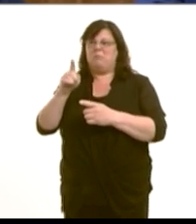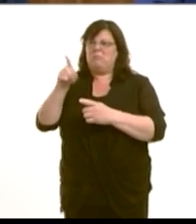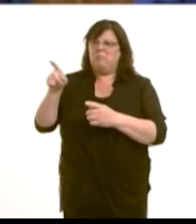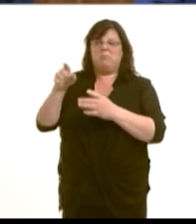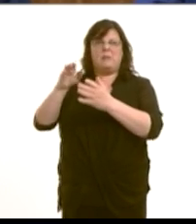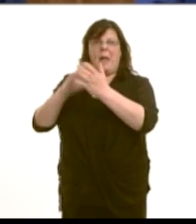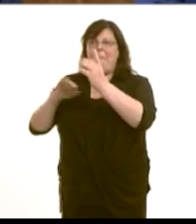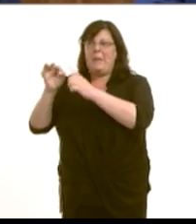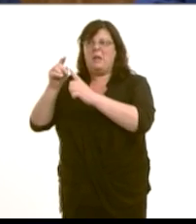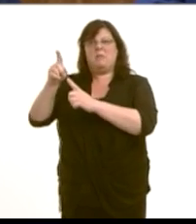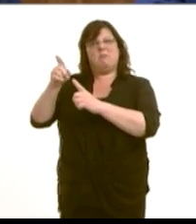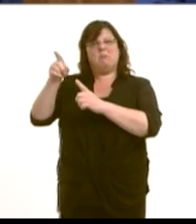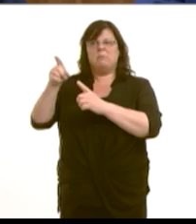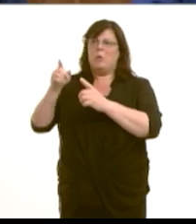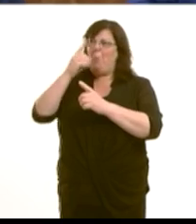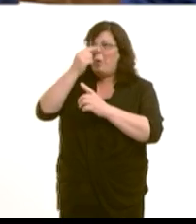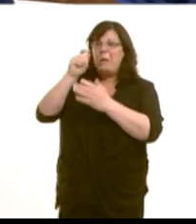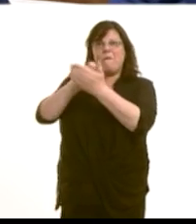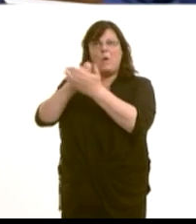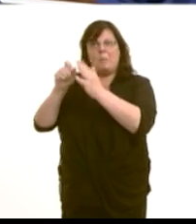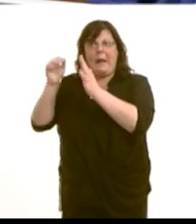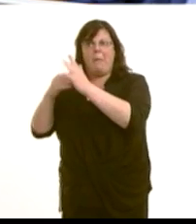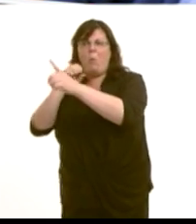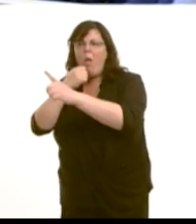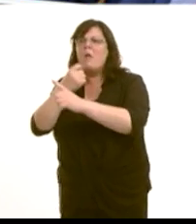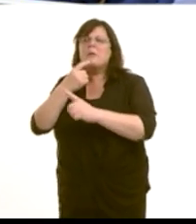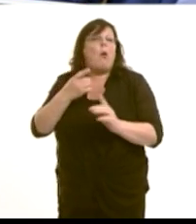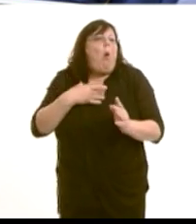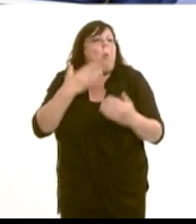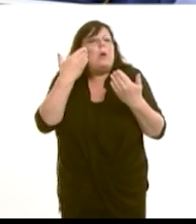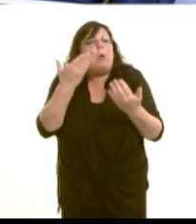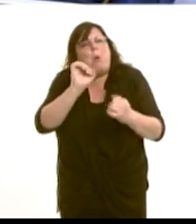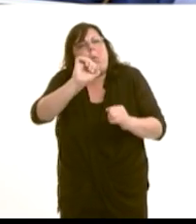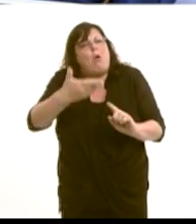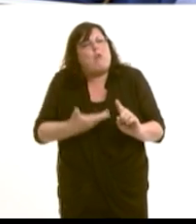Now, we need to have clarity and there needs to be a response from the current Home Secretary